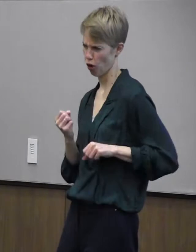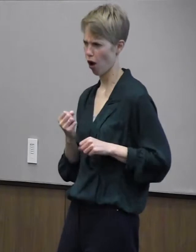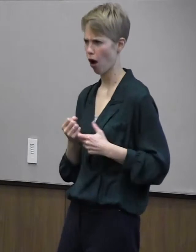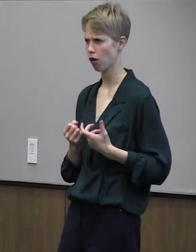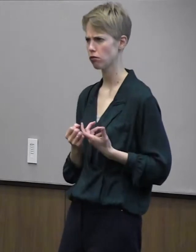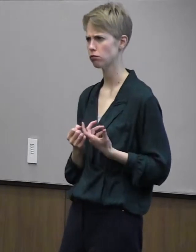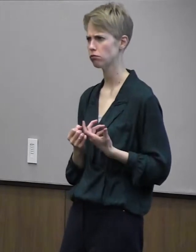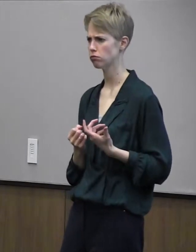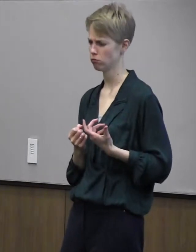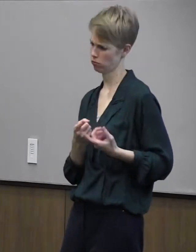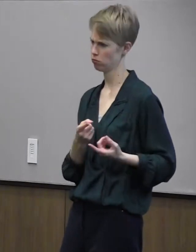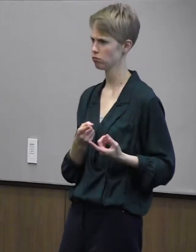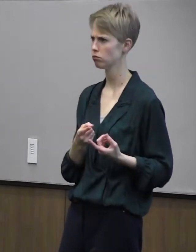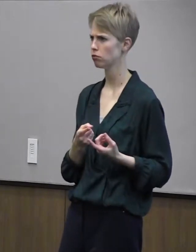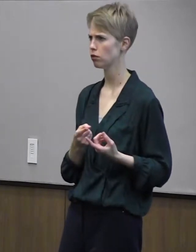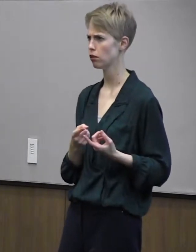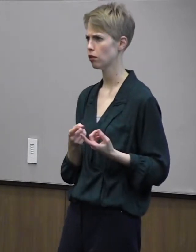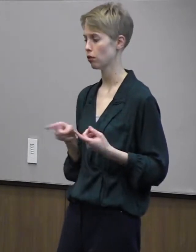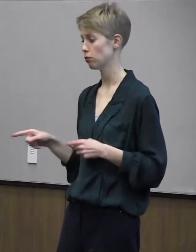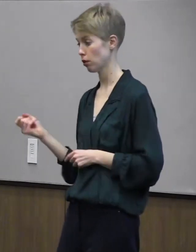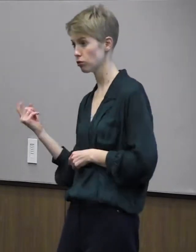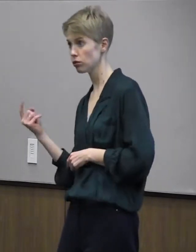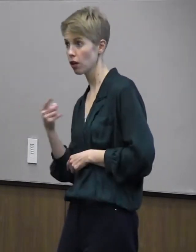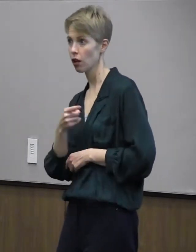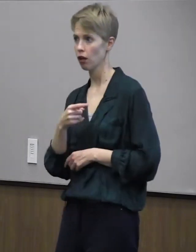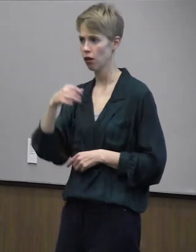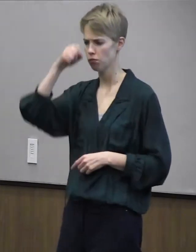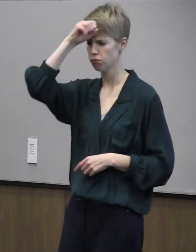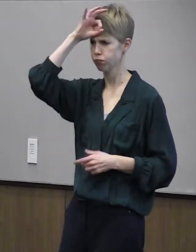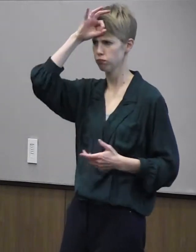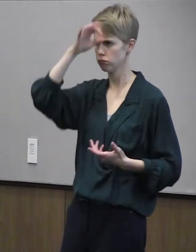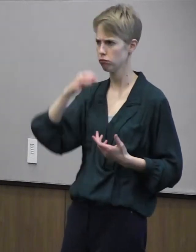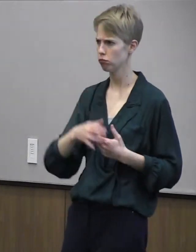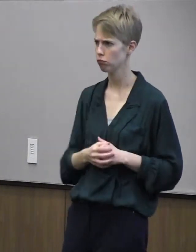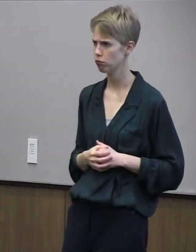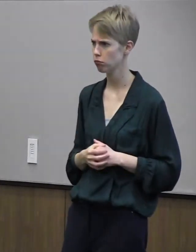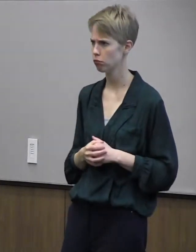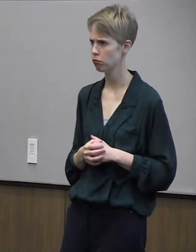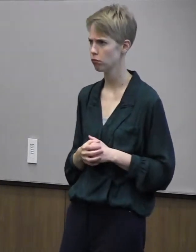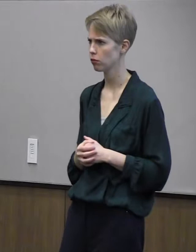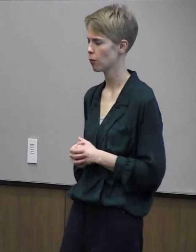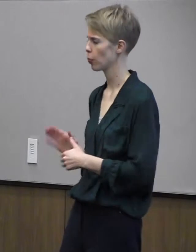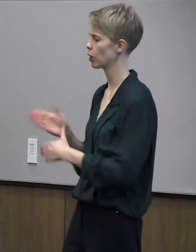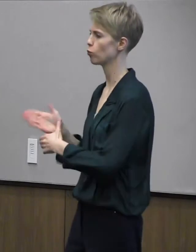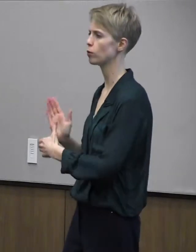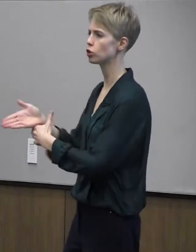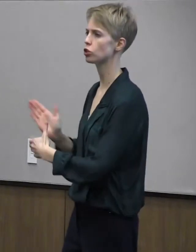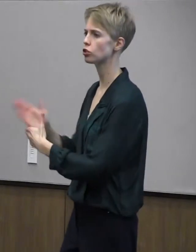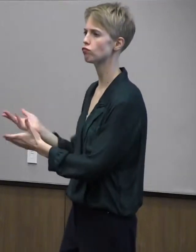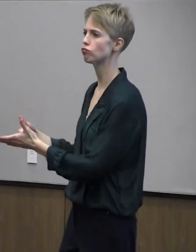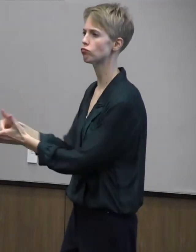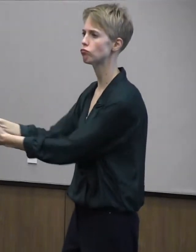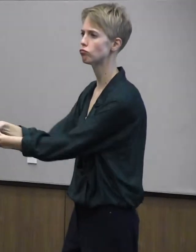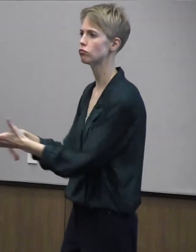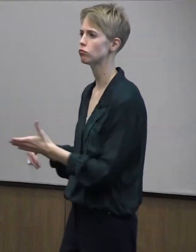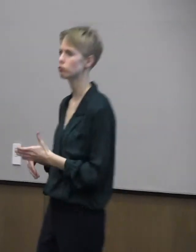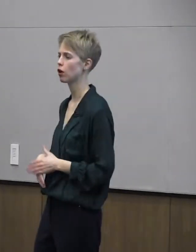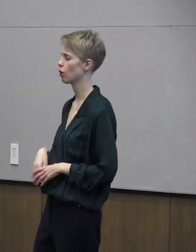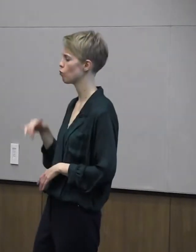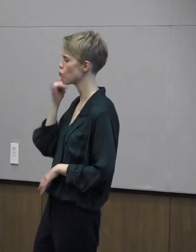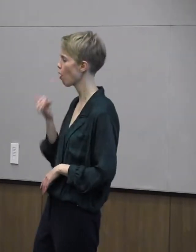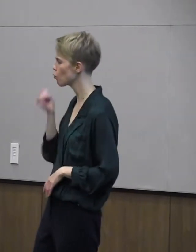and their elders don't. Ruthless interruptions flat contradictions.